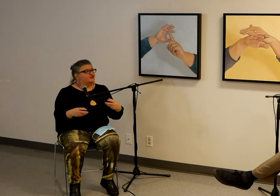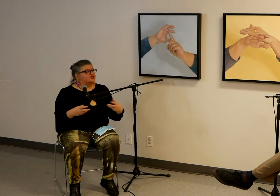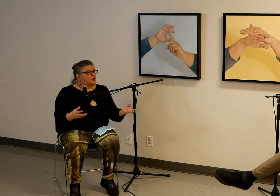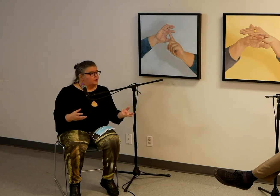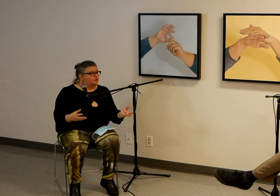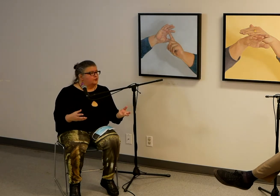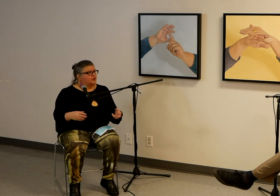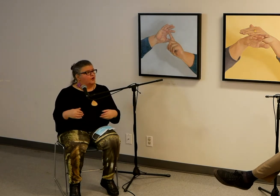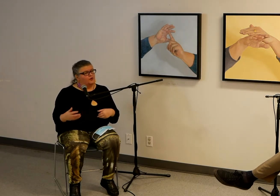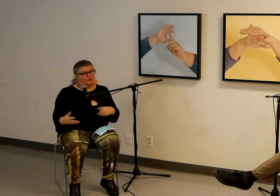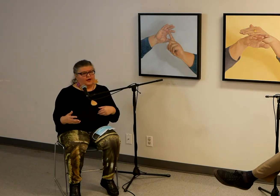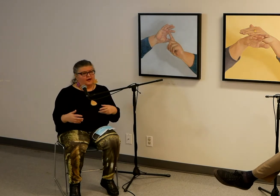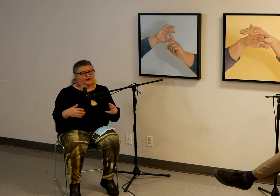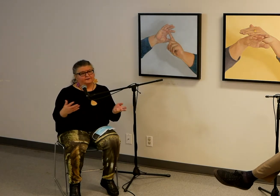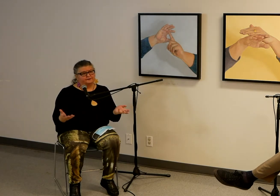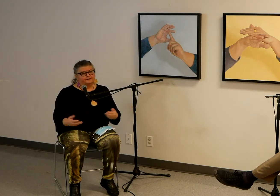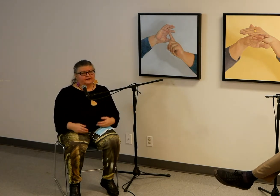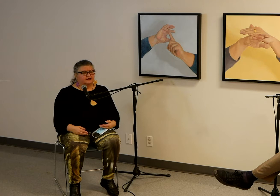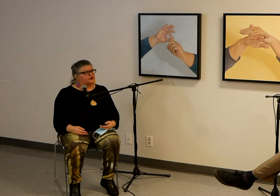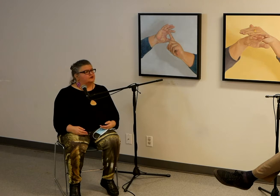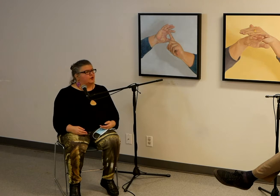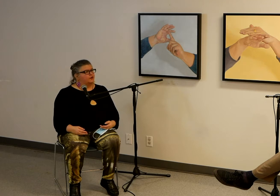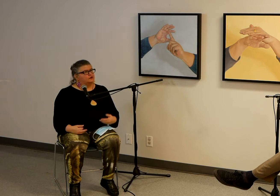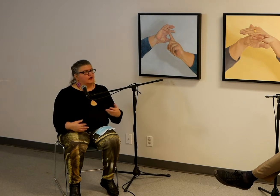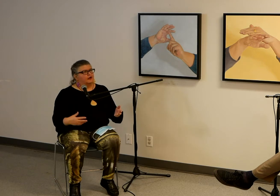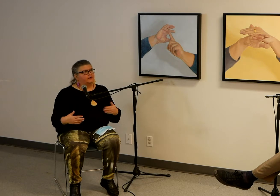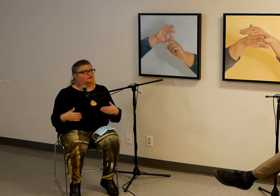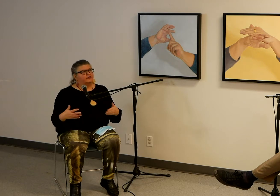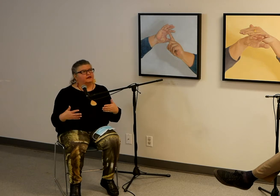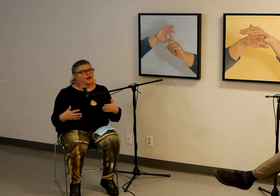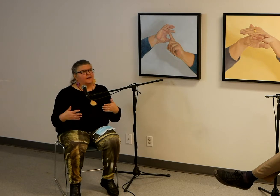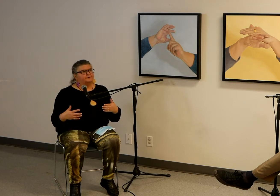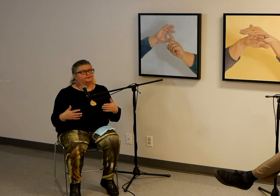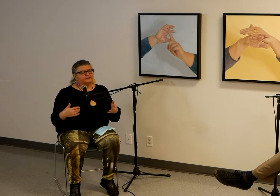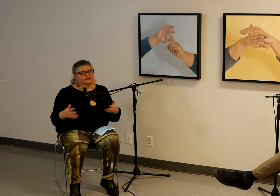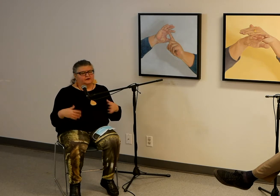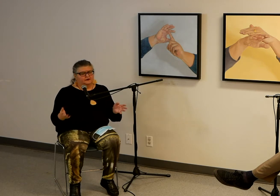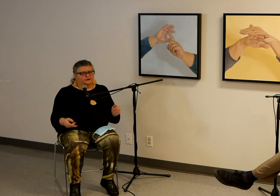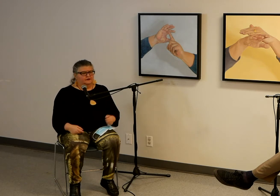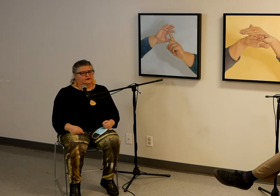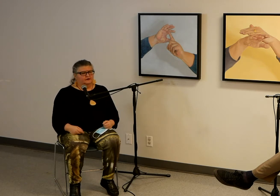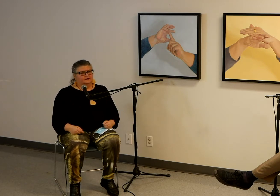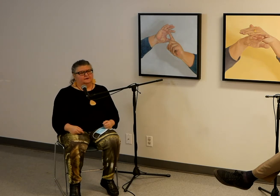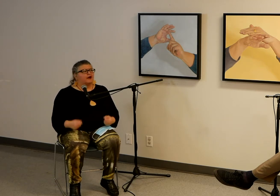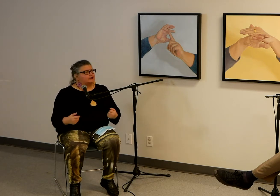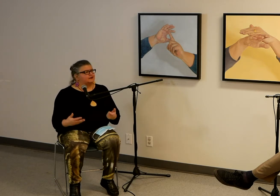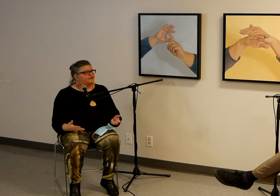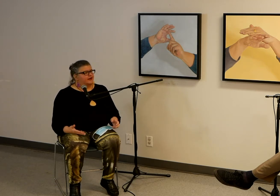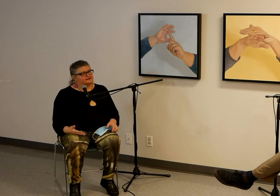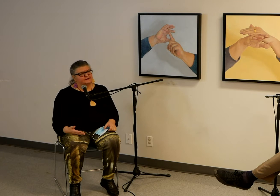to so, uh, um, yeah, so those are the, um, barriers that I faced.